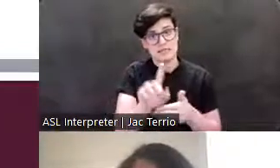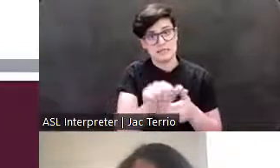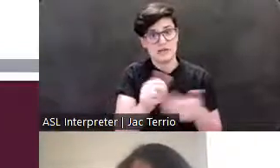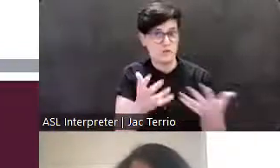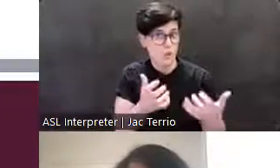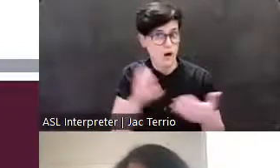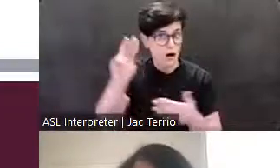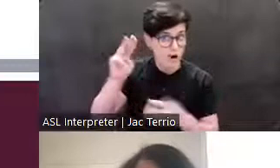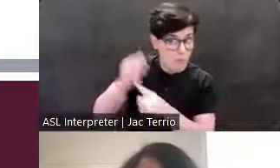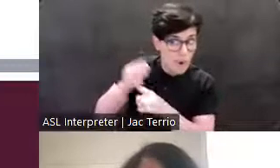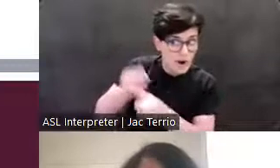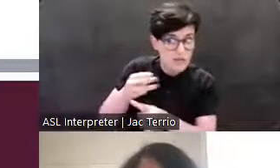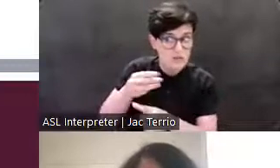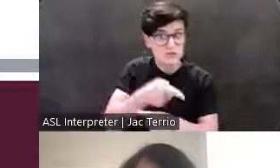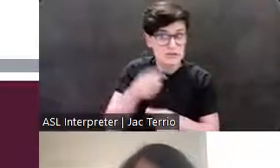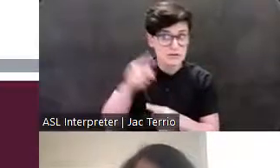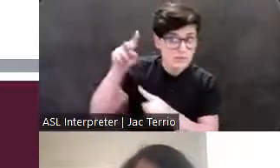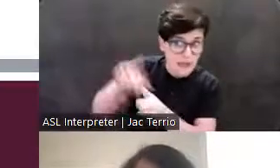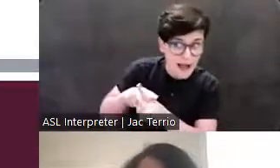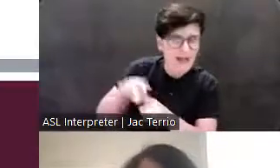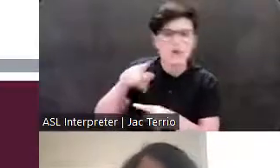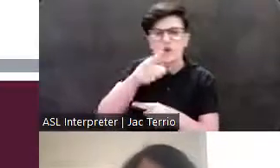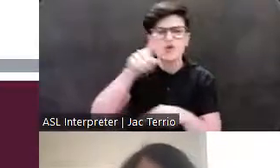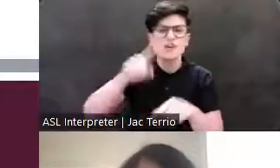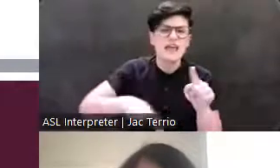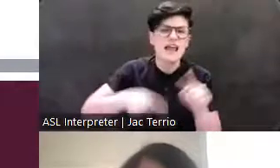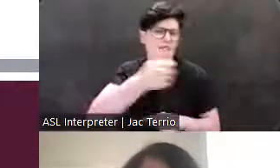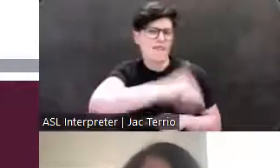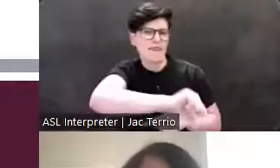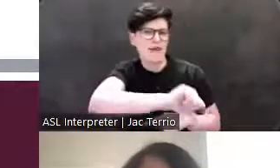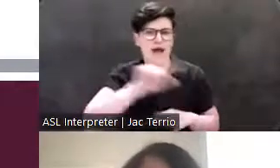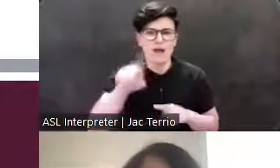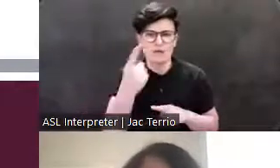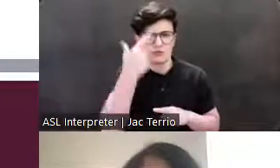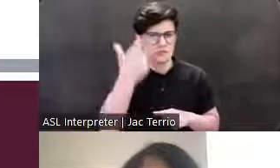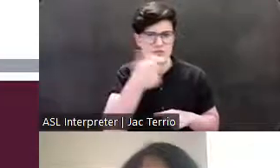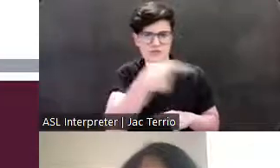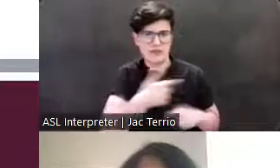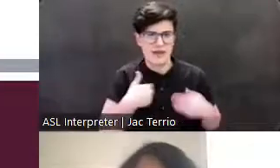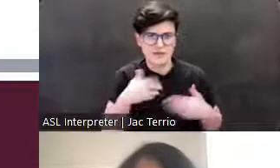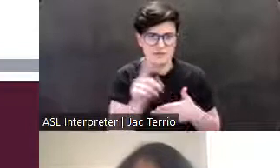they cannot be denied the right to have a mortgage because they have a disability.